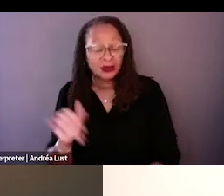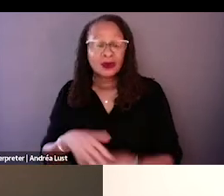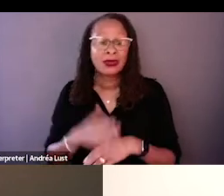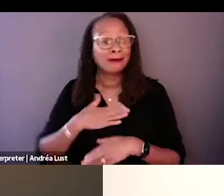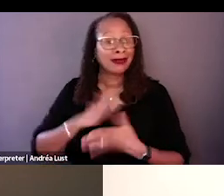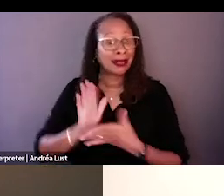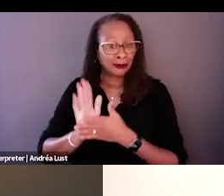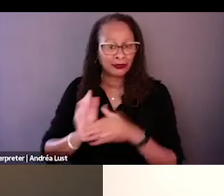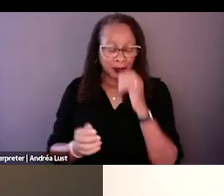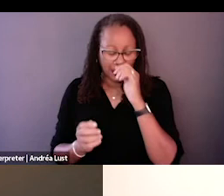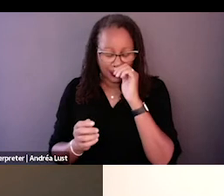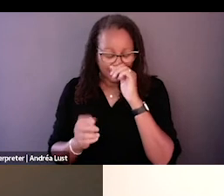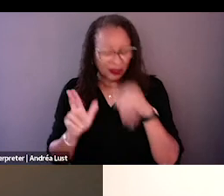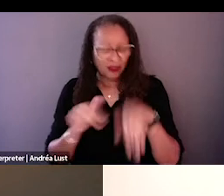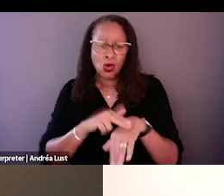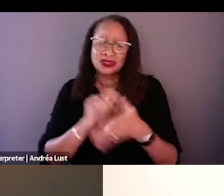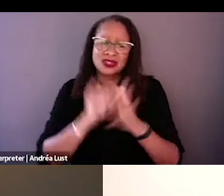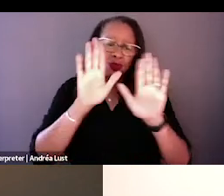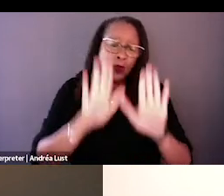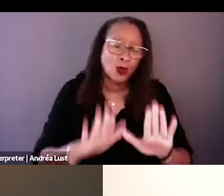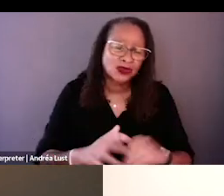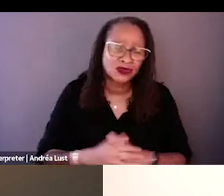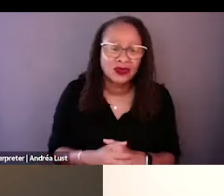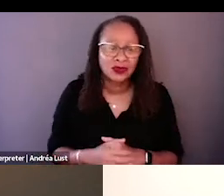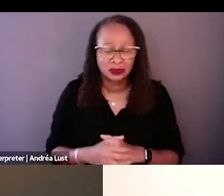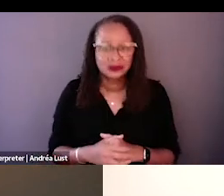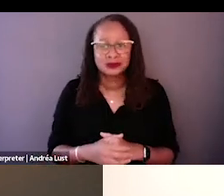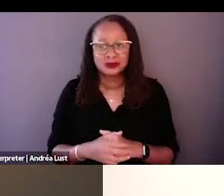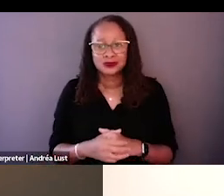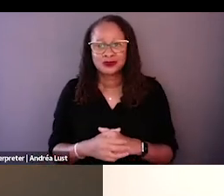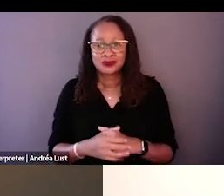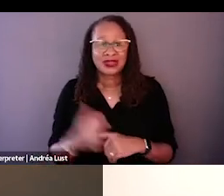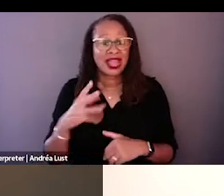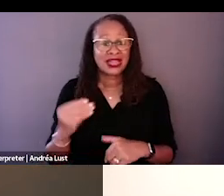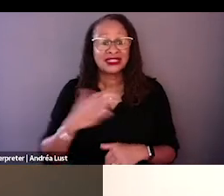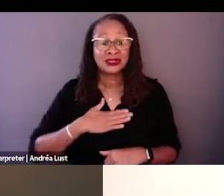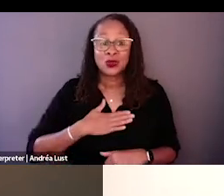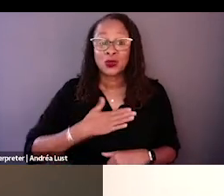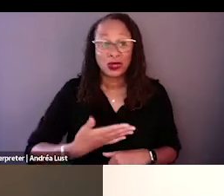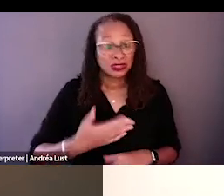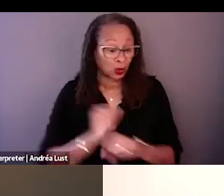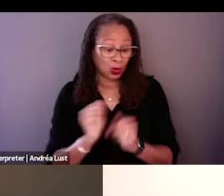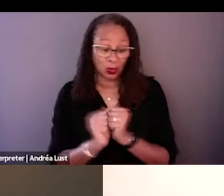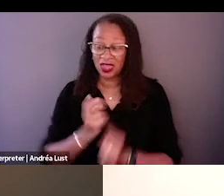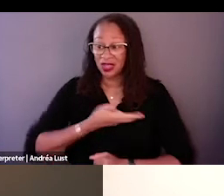I had this wealth of material because of the book, and I had to decide what to use.